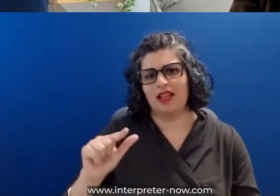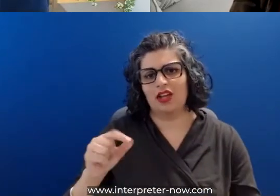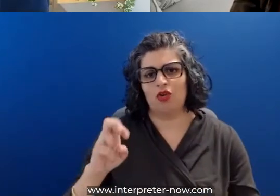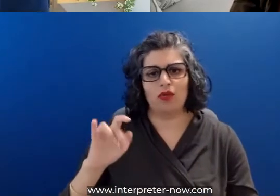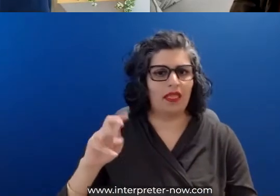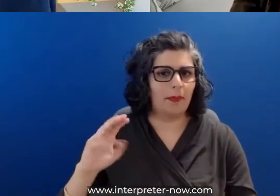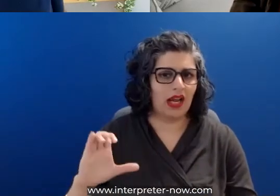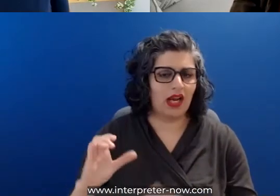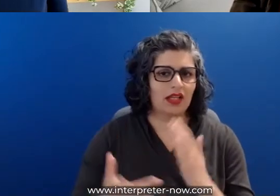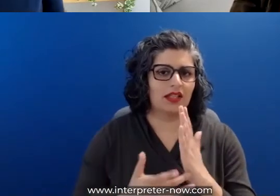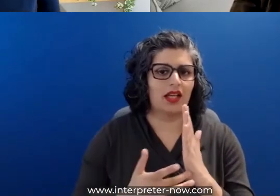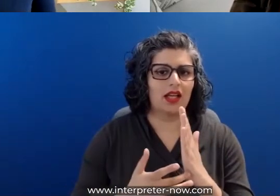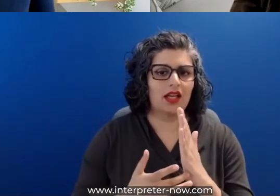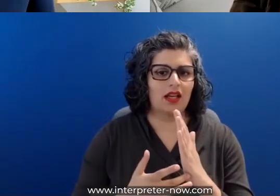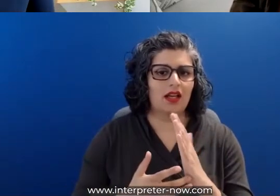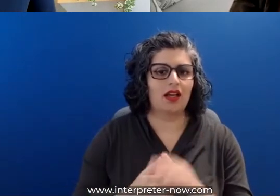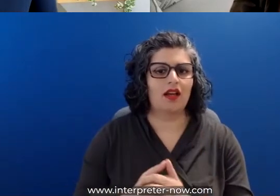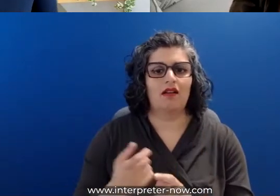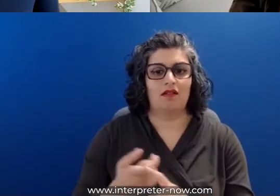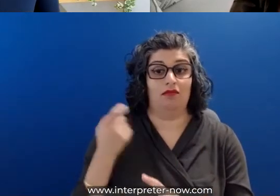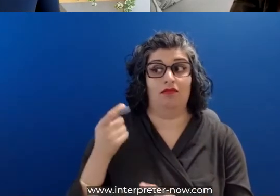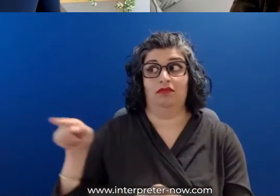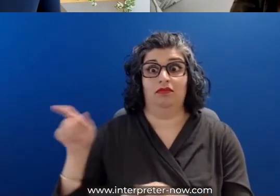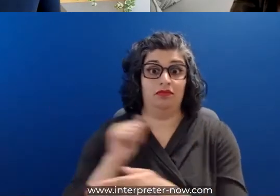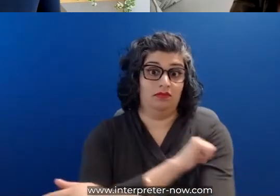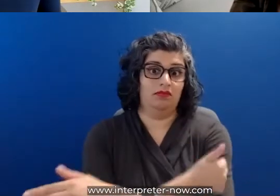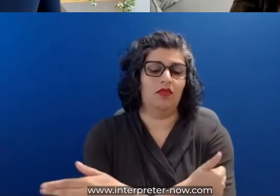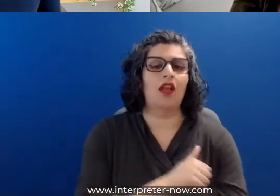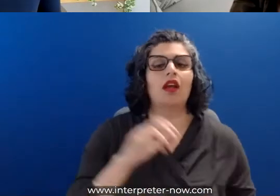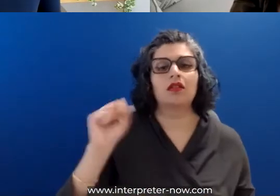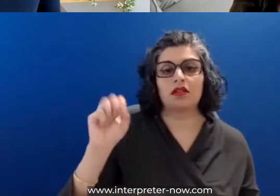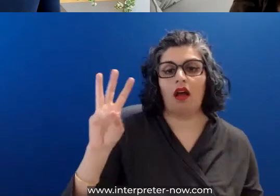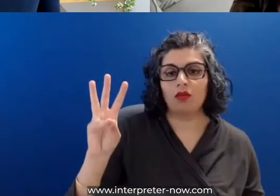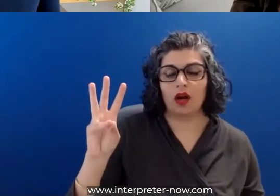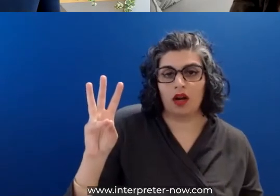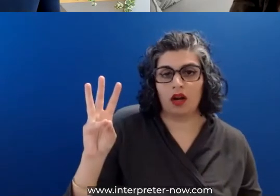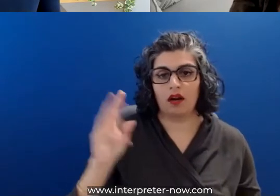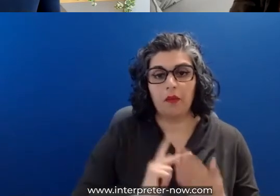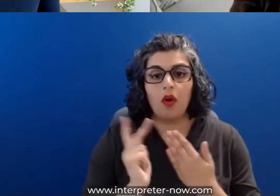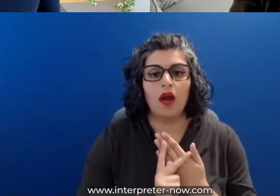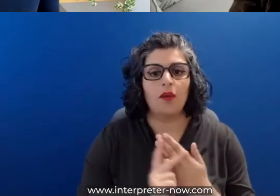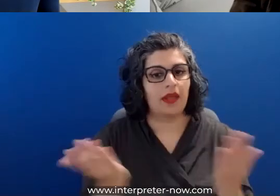relevant regulatory authorities, are software programmes that, again, employers in a wide